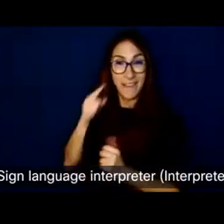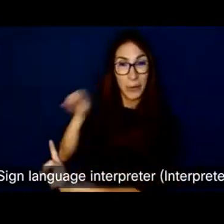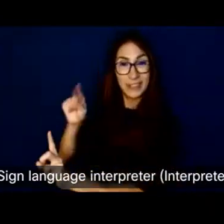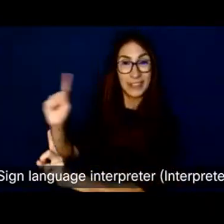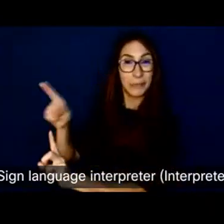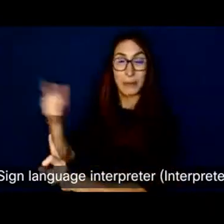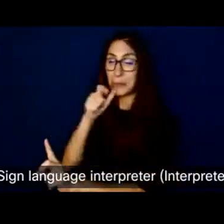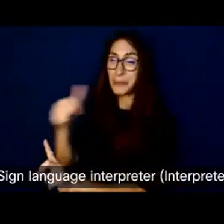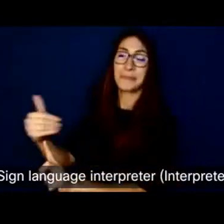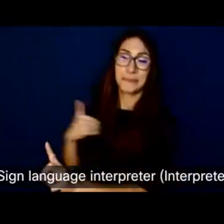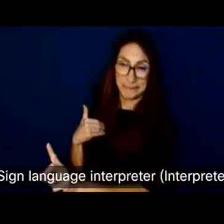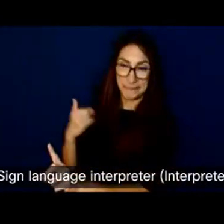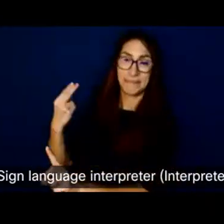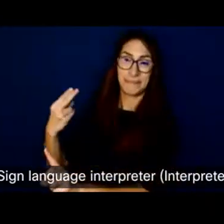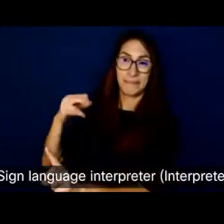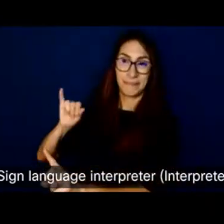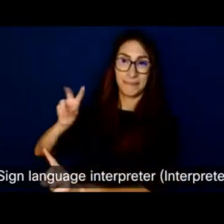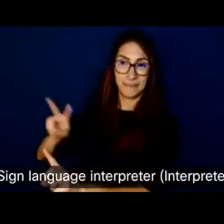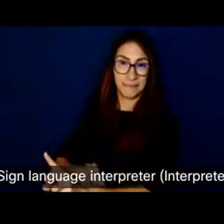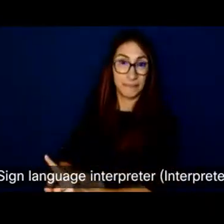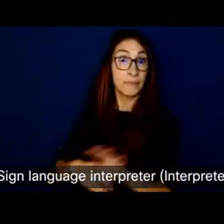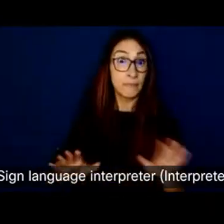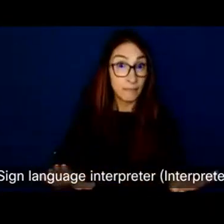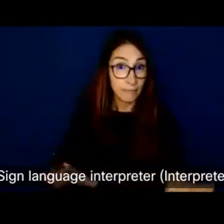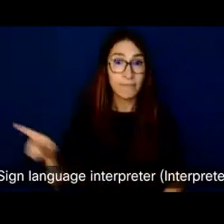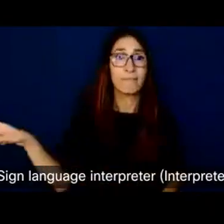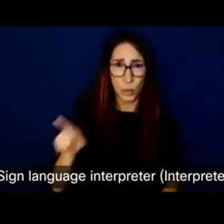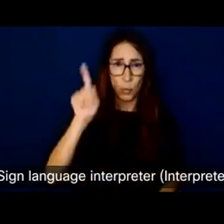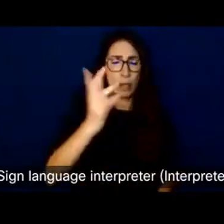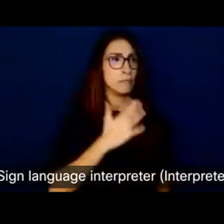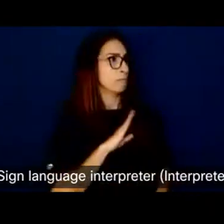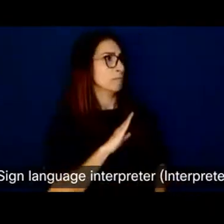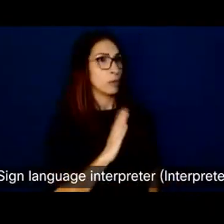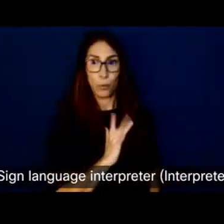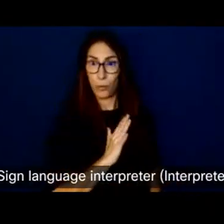that we'll appreciate it. I know that. And hopefully you